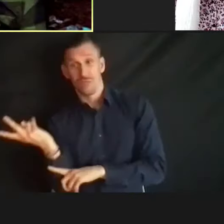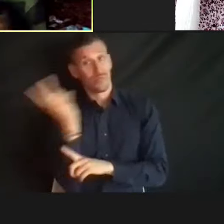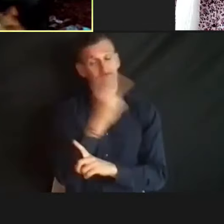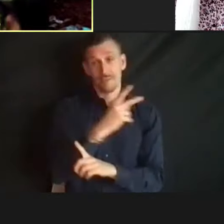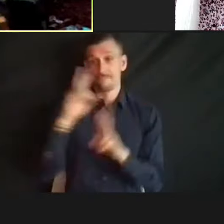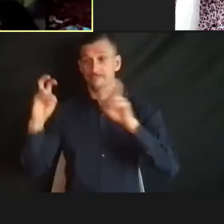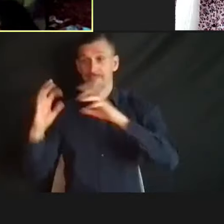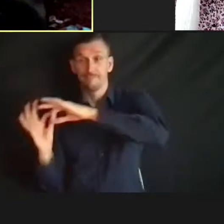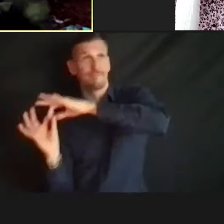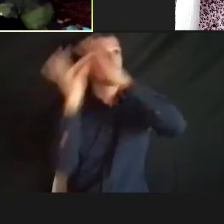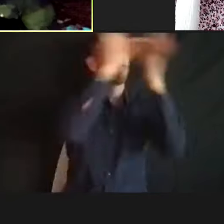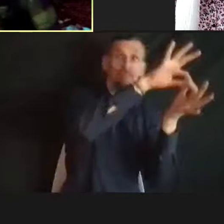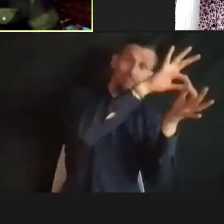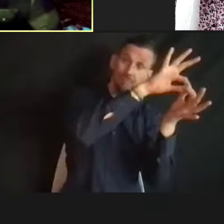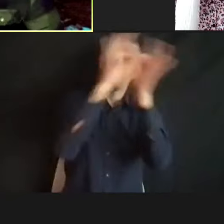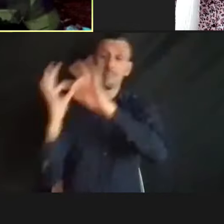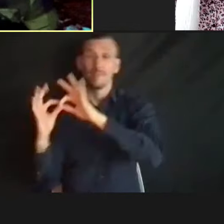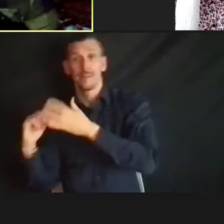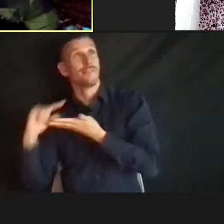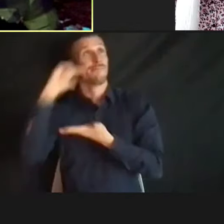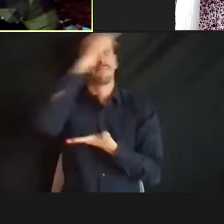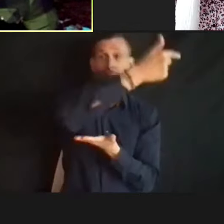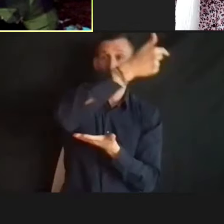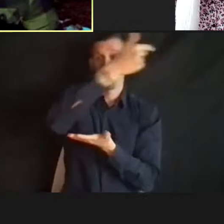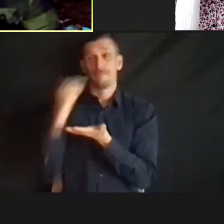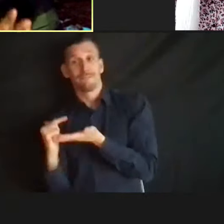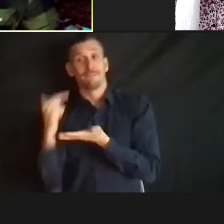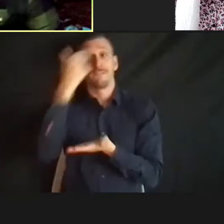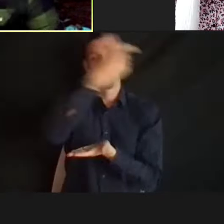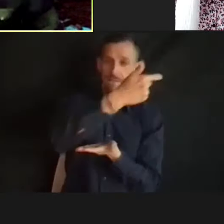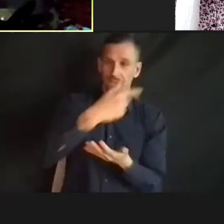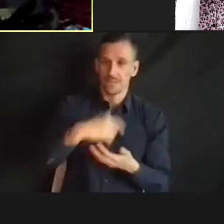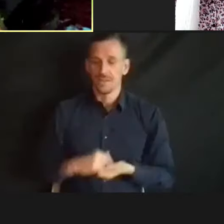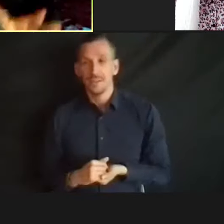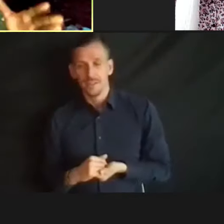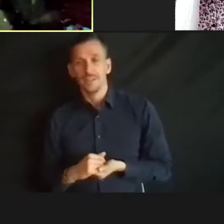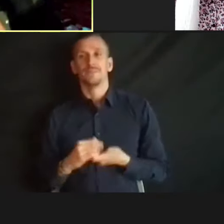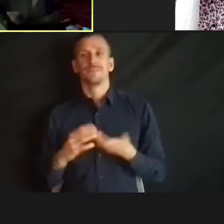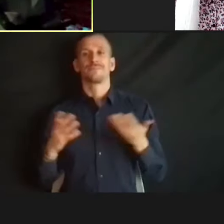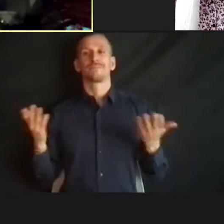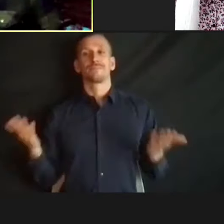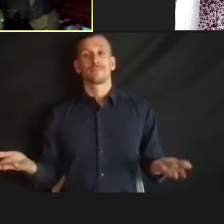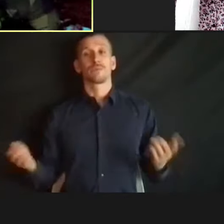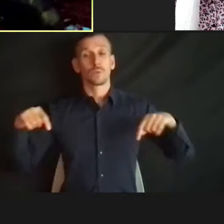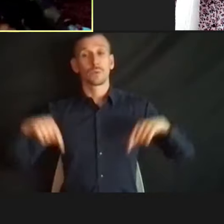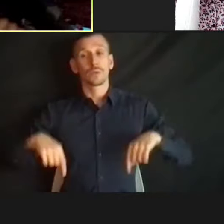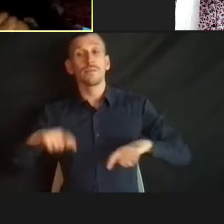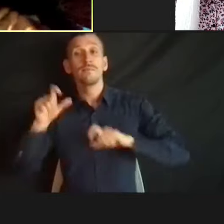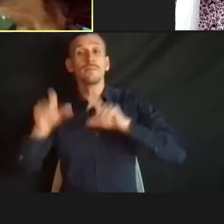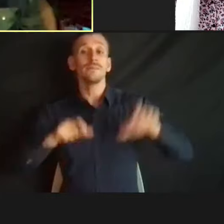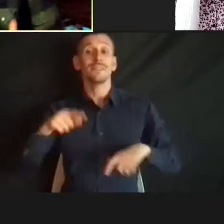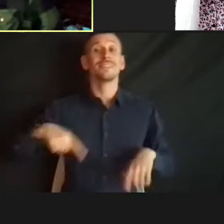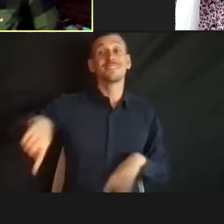settlement where I stay, refugees have to have tensions between host community insights for land,